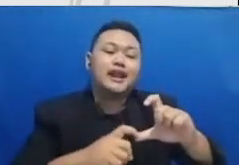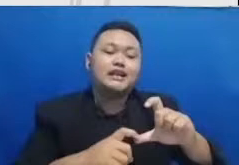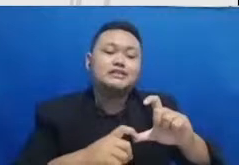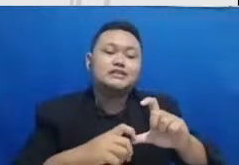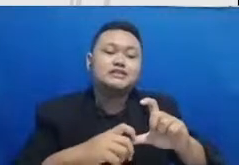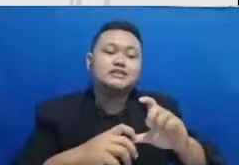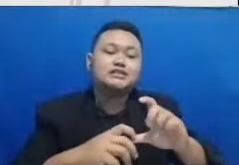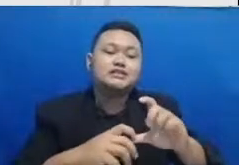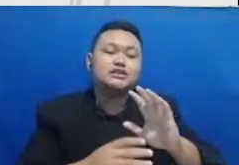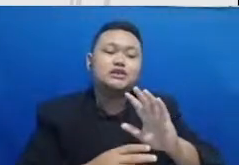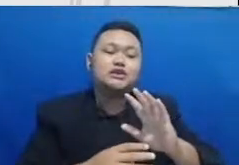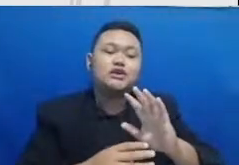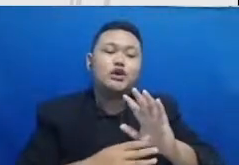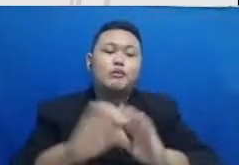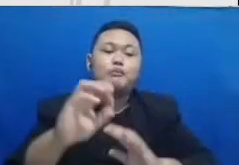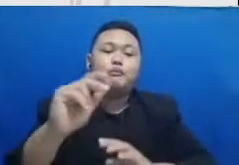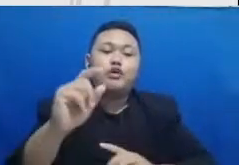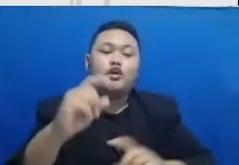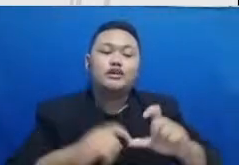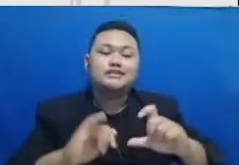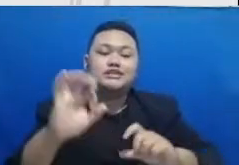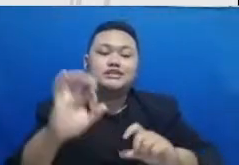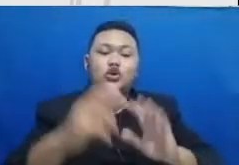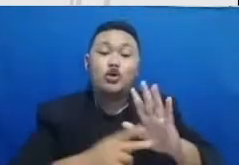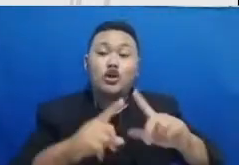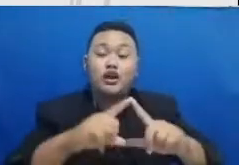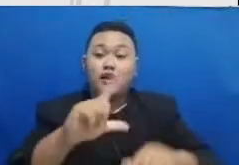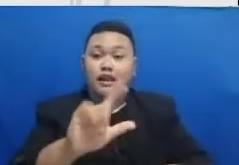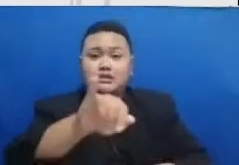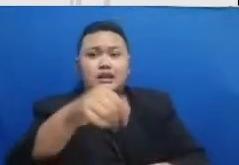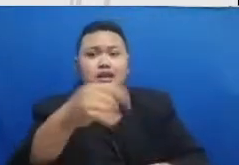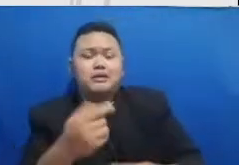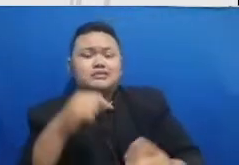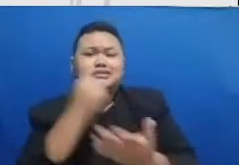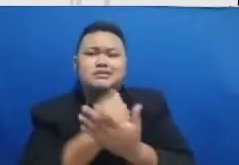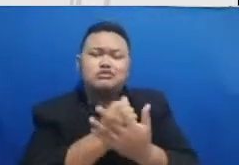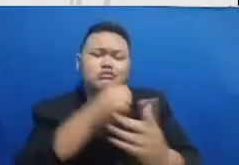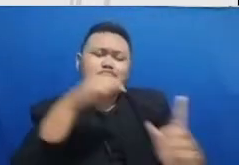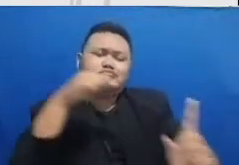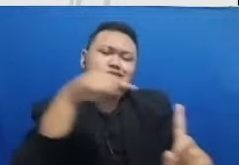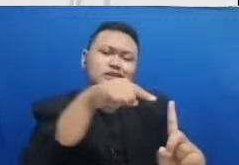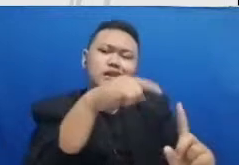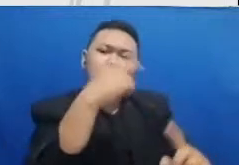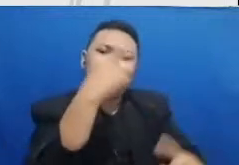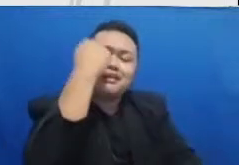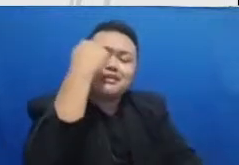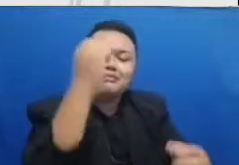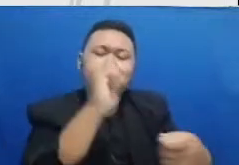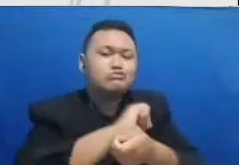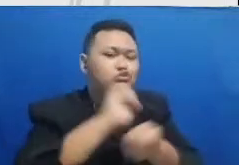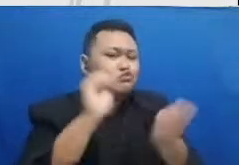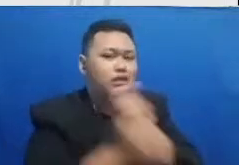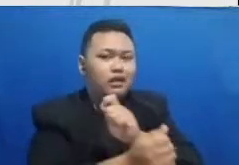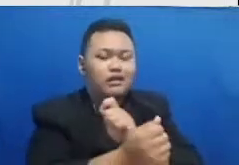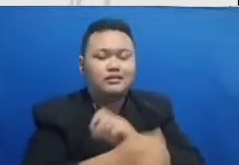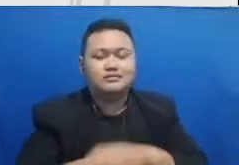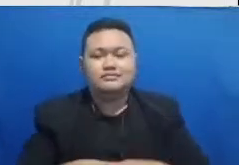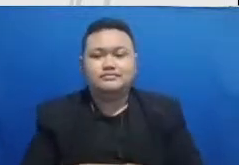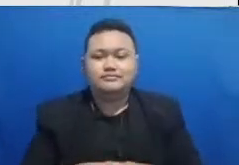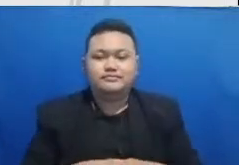almost changed the learning objectives have also changed greatly again this is because the teachers are